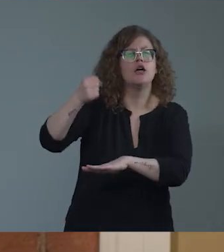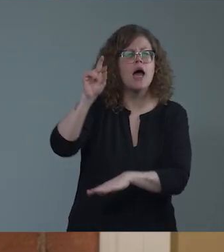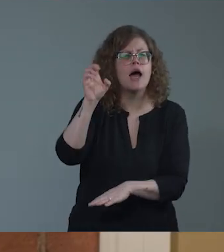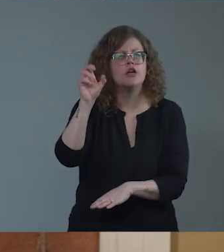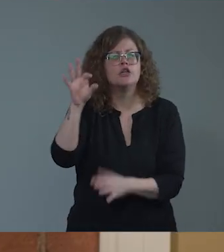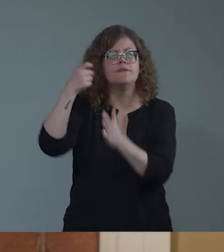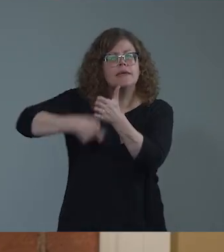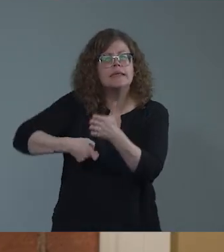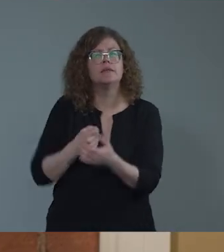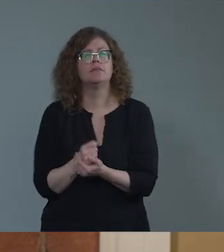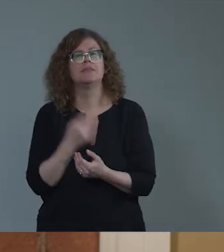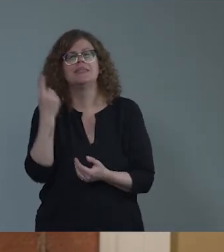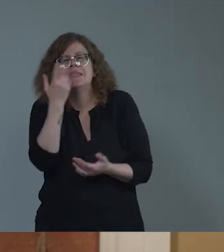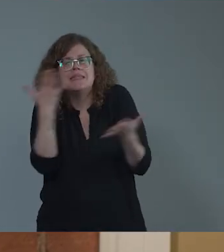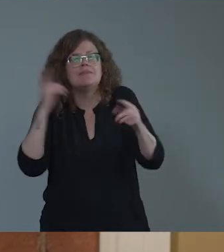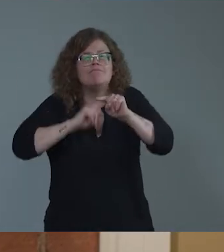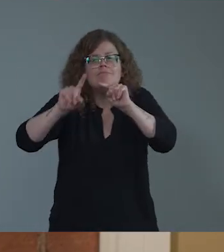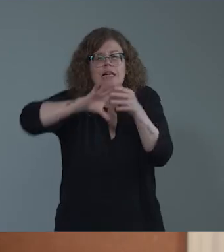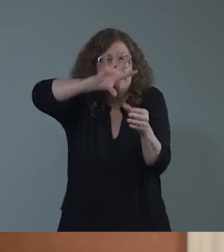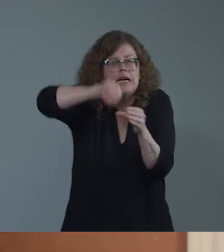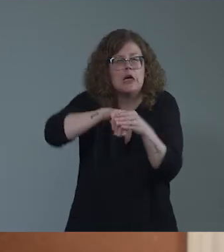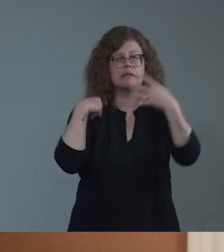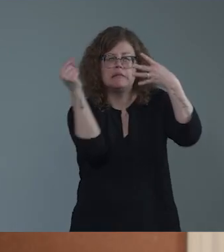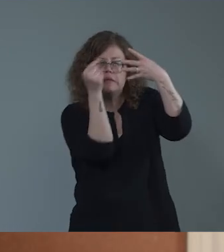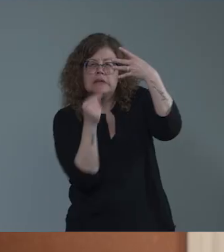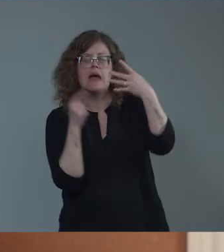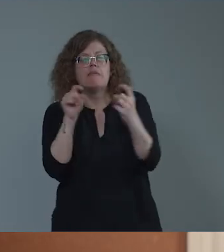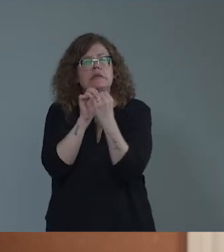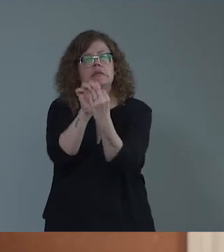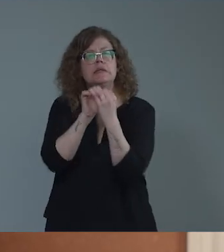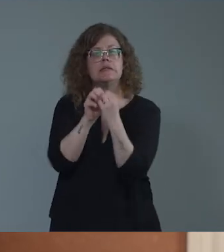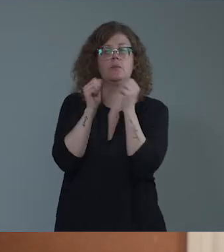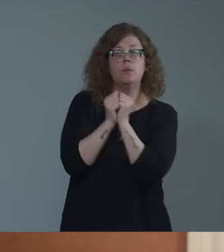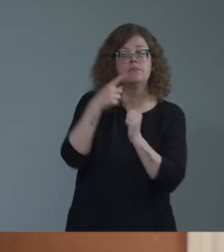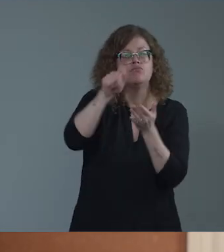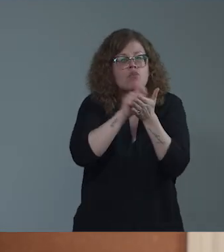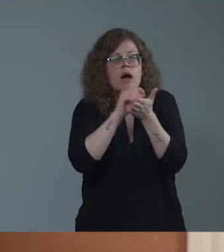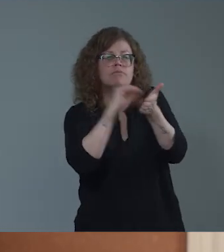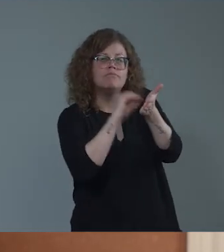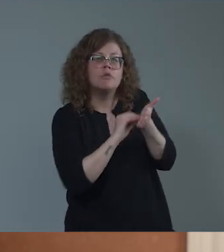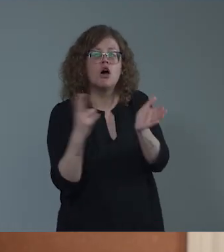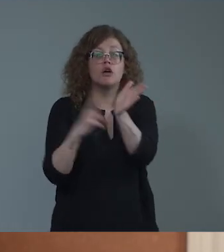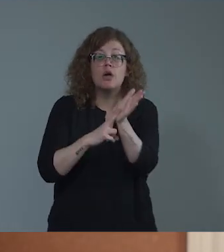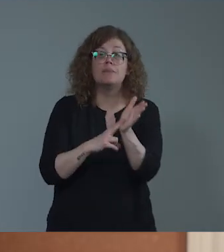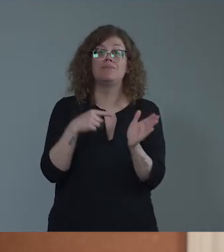what you need, and what you've agreed upon. You need to clarify those upfront. So who's responsible for documenting?